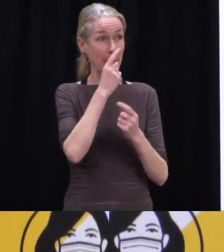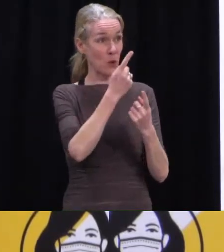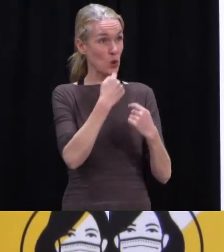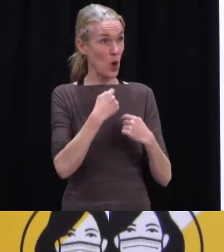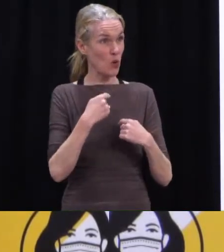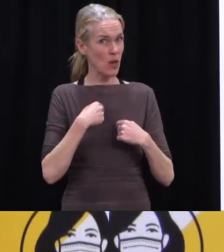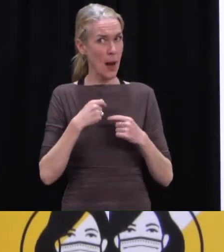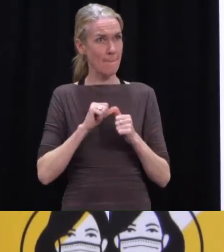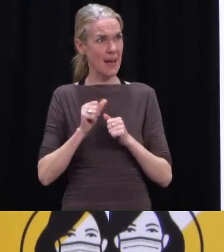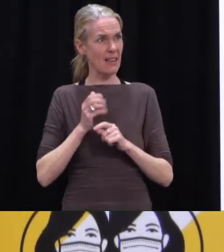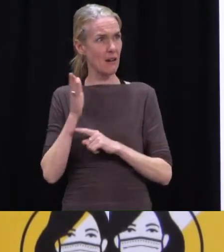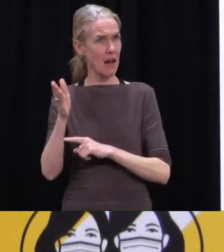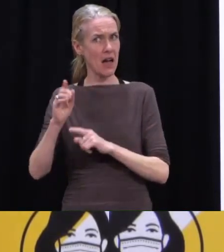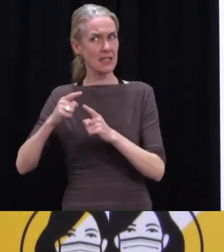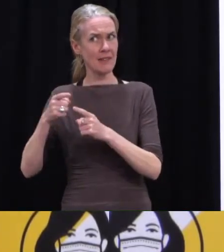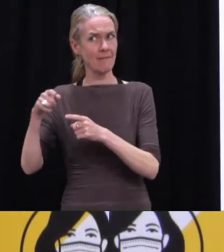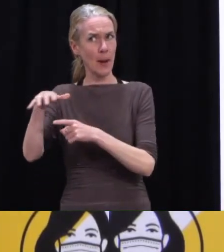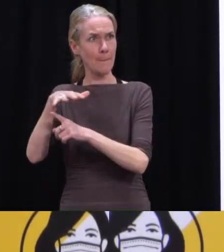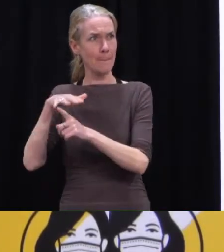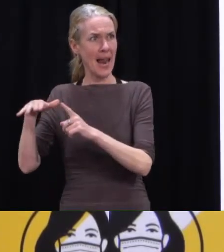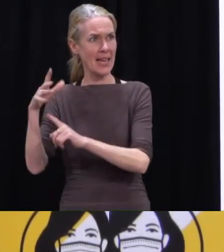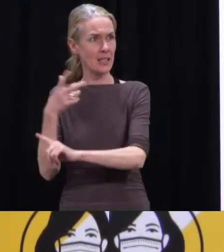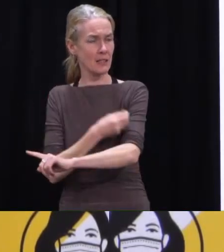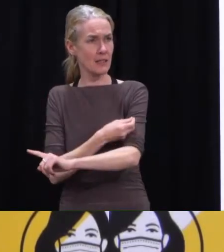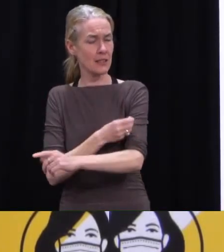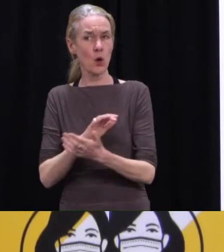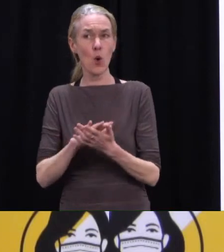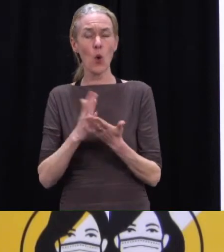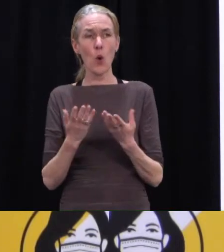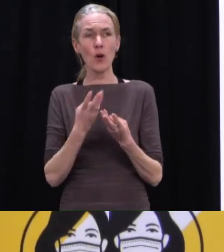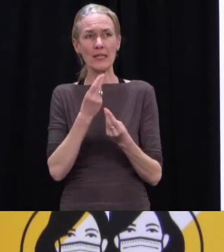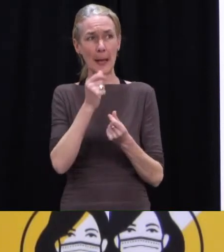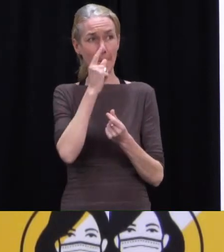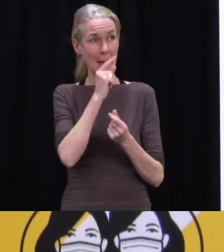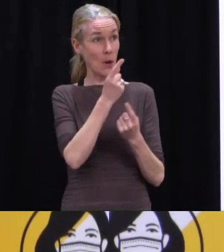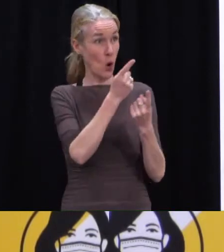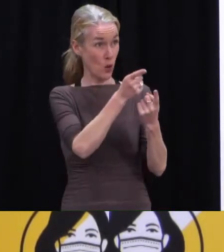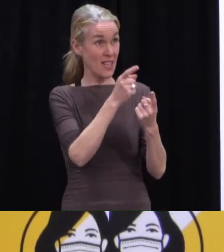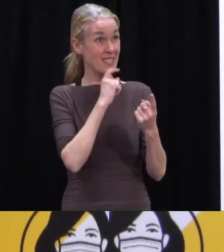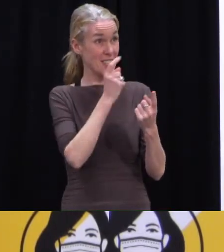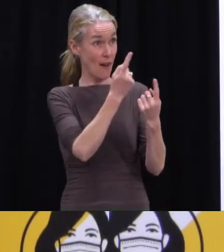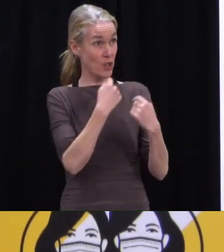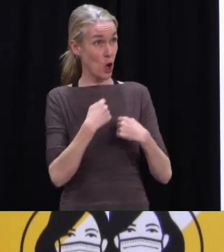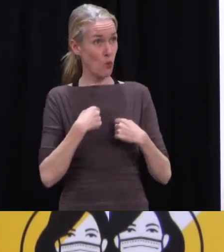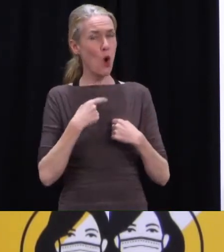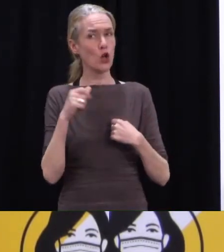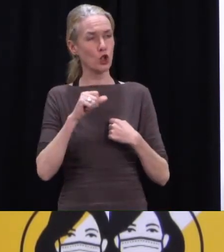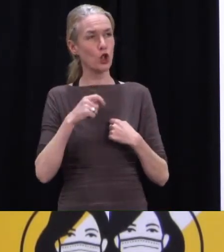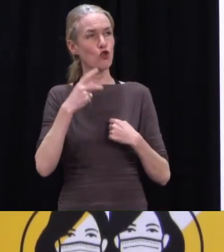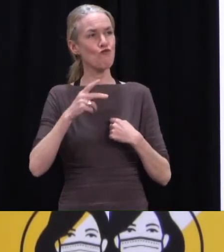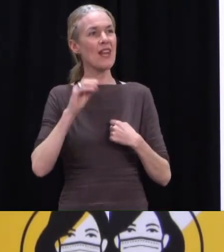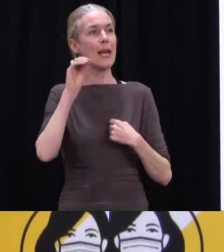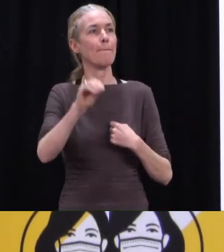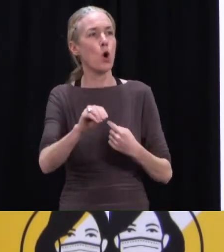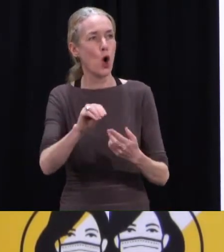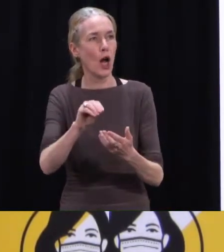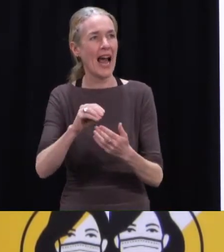been told to go to different venues, some advised they need to rebook and others are